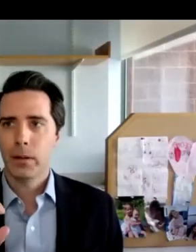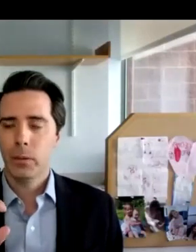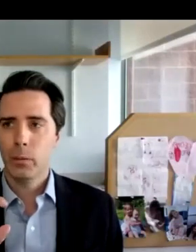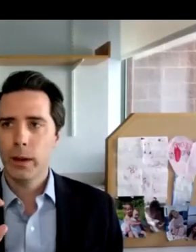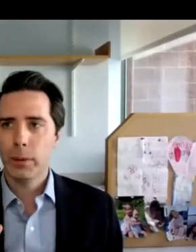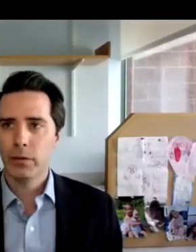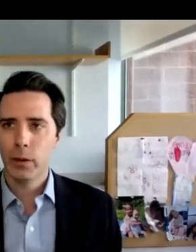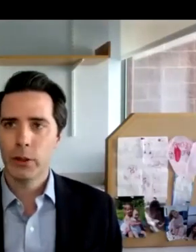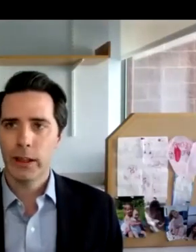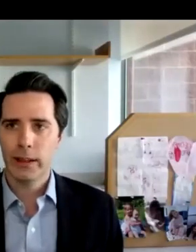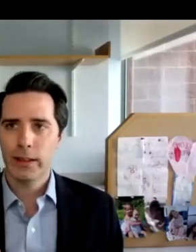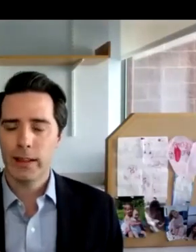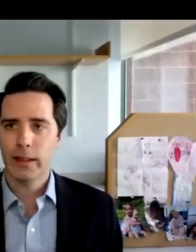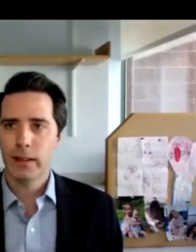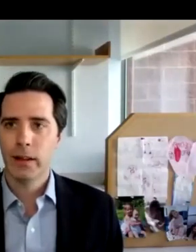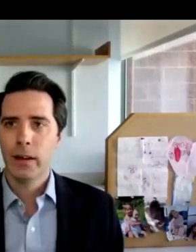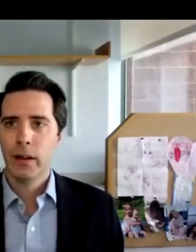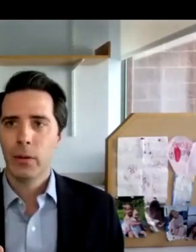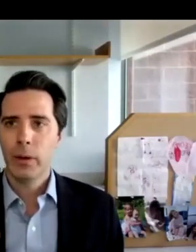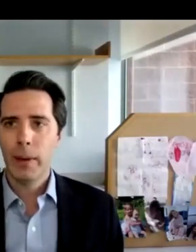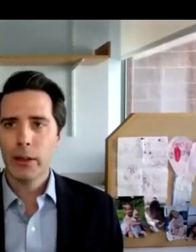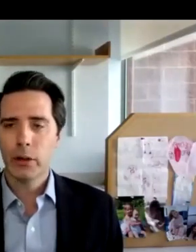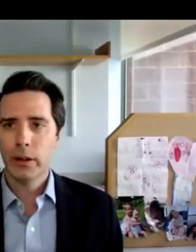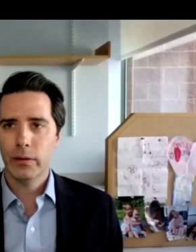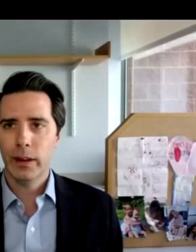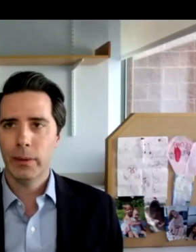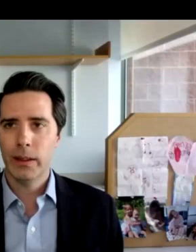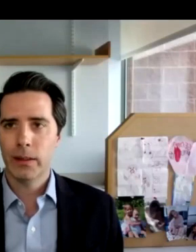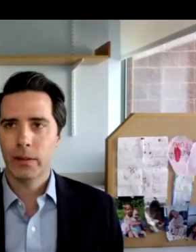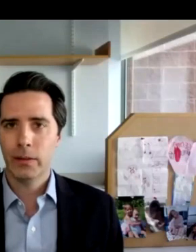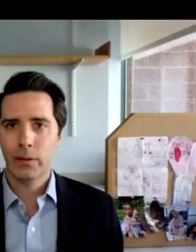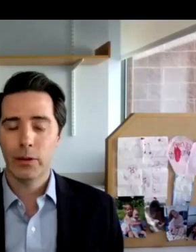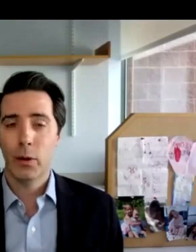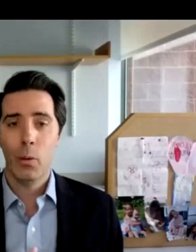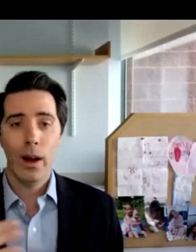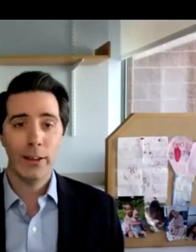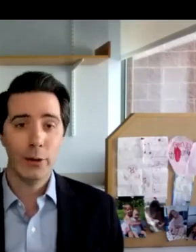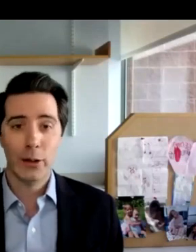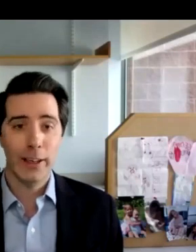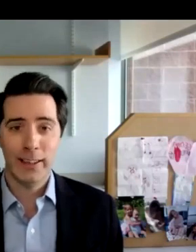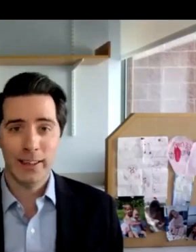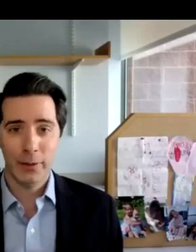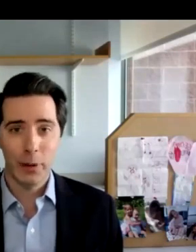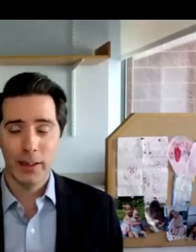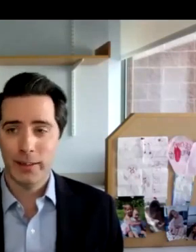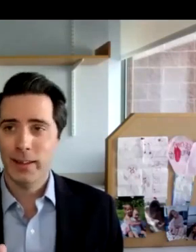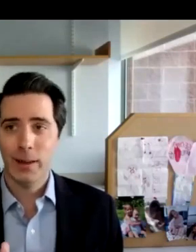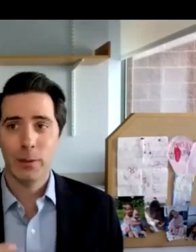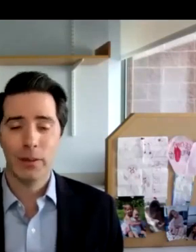when we perform genetic testing we make sure that Families First of all want to